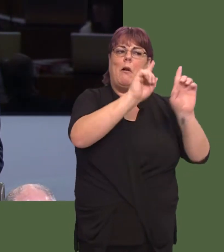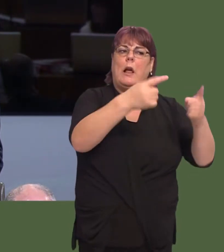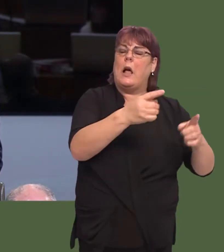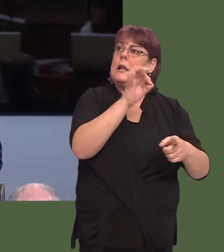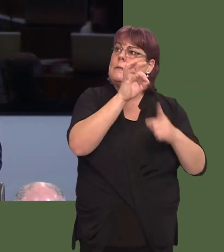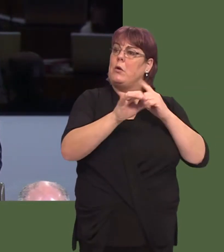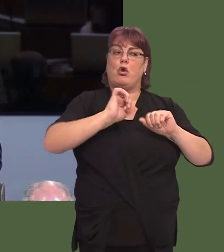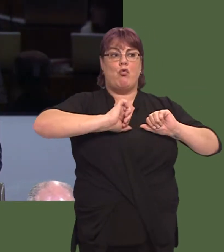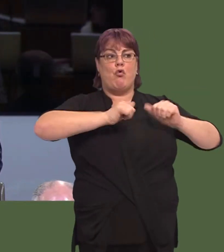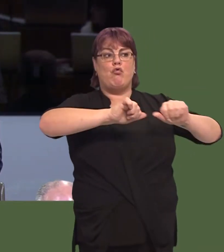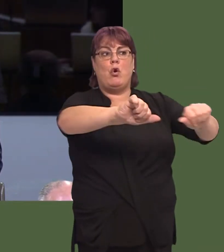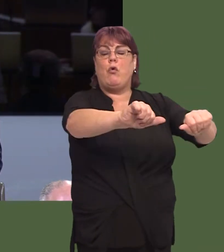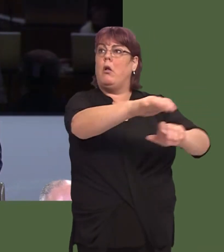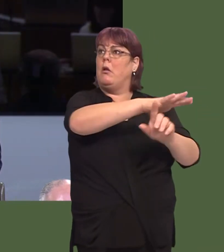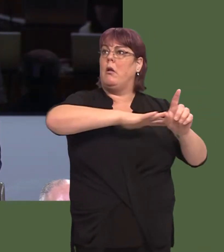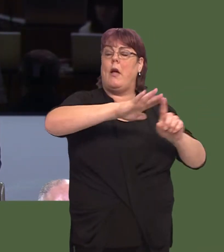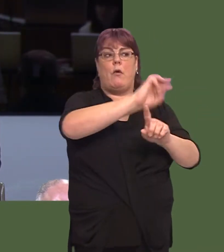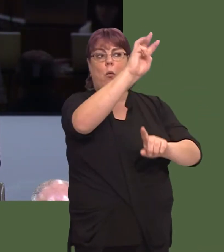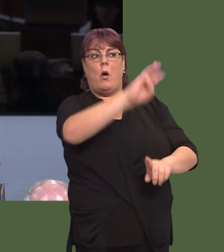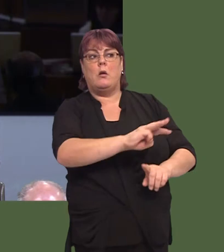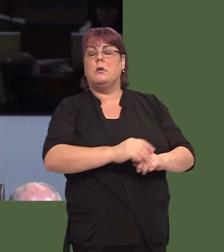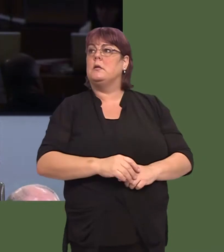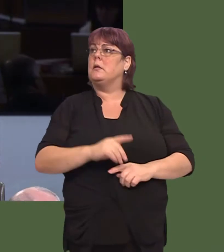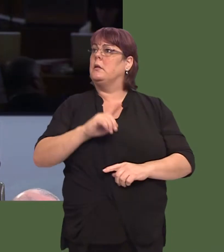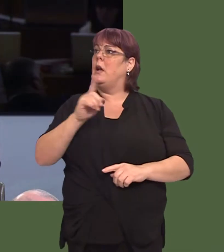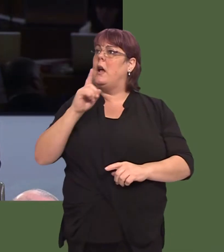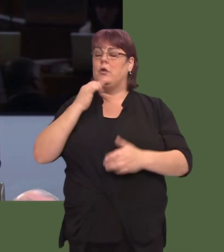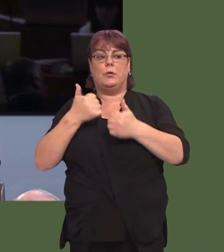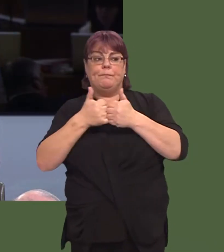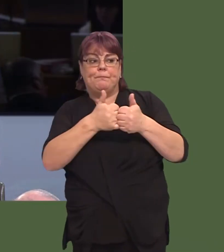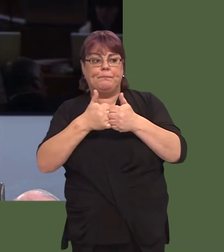What potential could a mid Wales growth deal play to ensure that there are local solutions